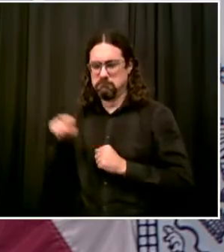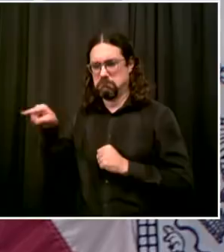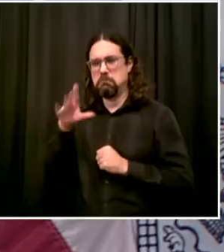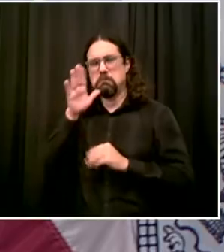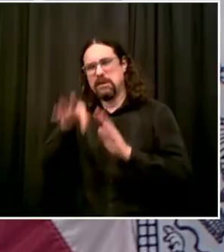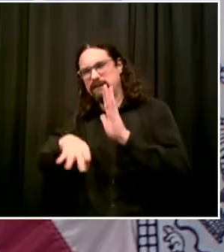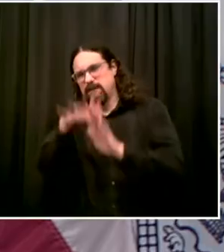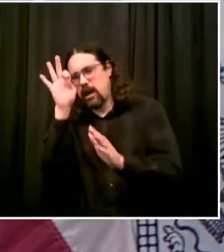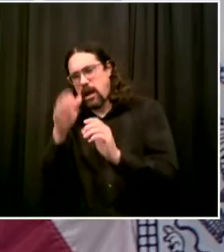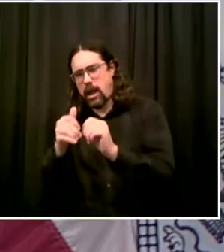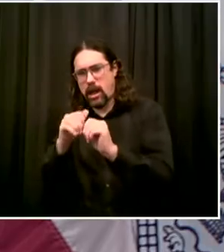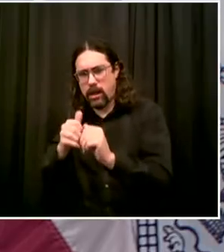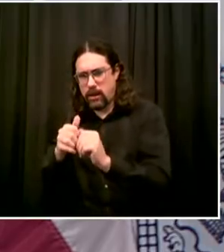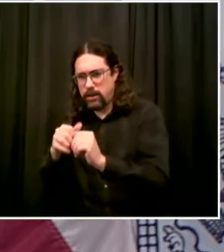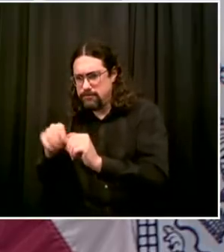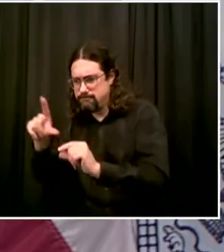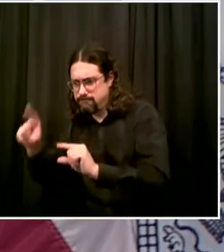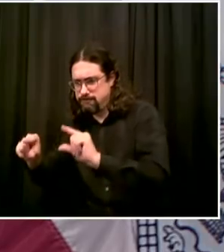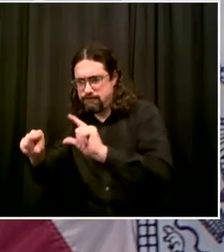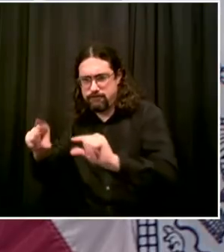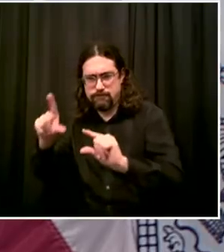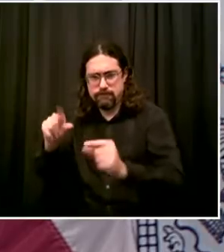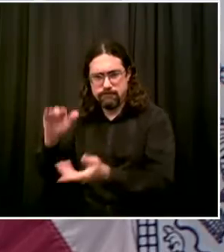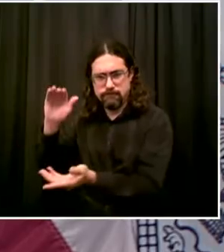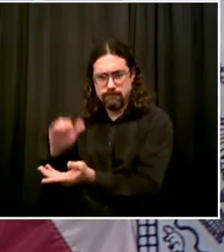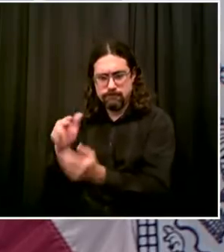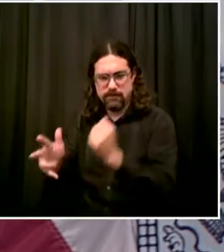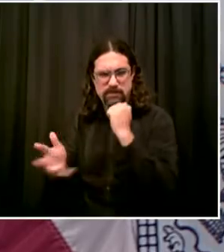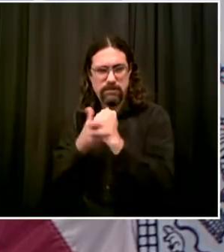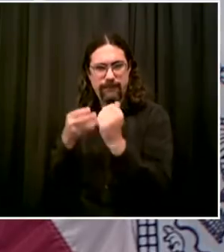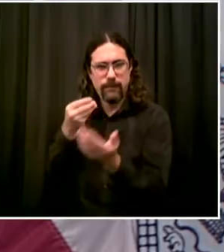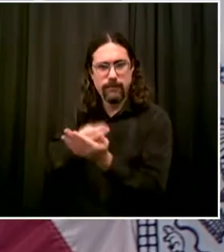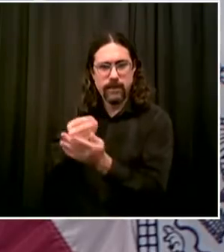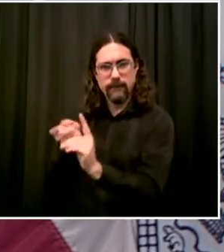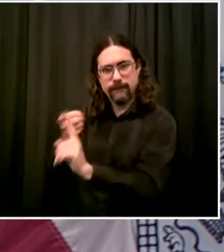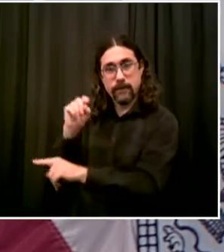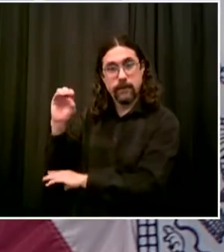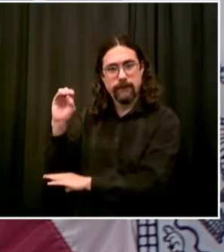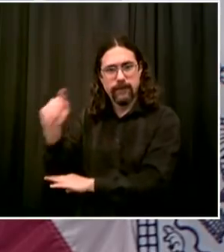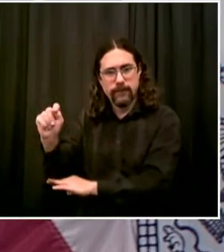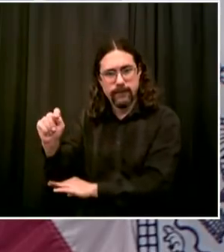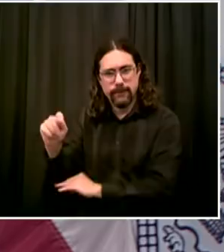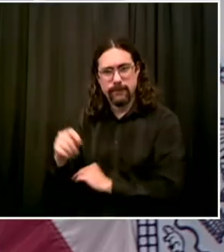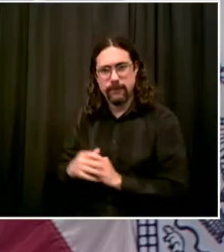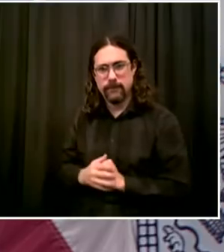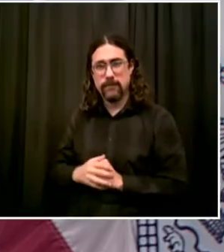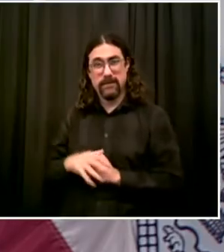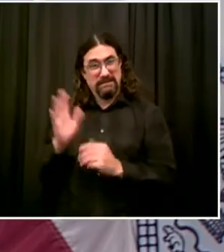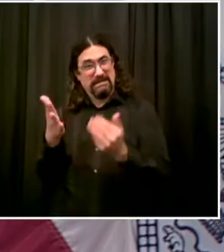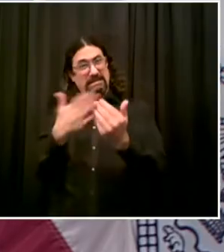THAN ANYWHERE IN TH CEONTURY. TO TELL THEM YOU HAVE TO DO BETTER STADNS TO REOASN ATHT T I